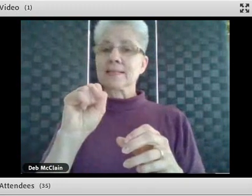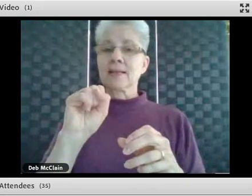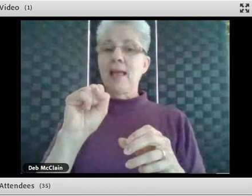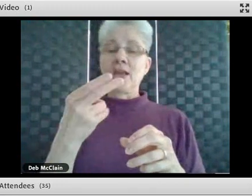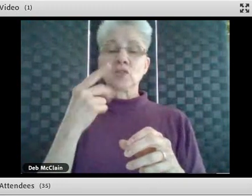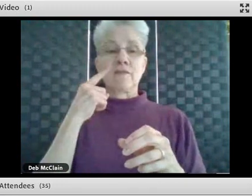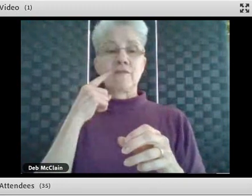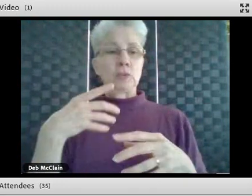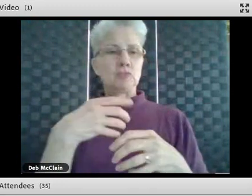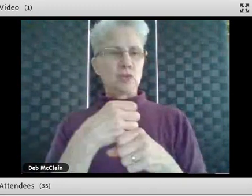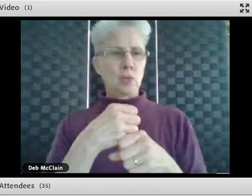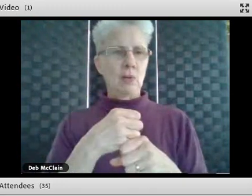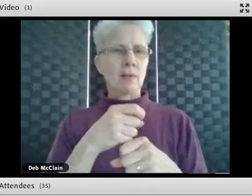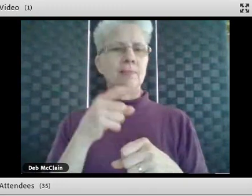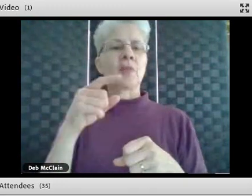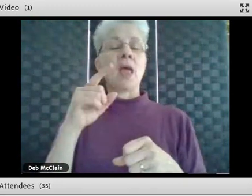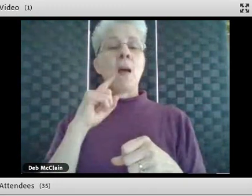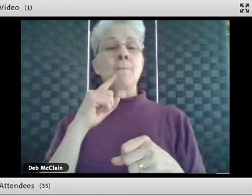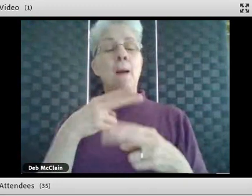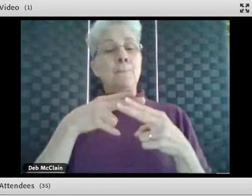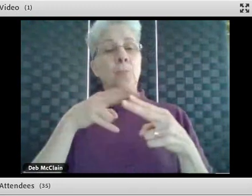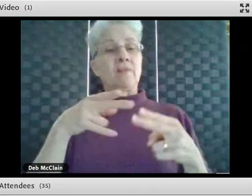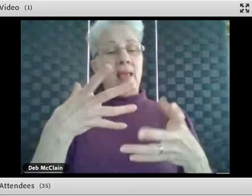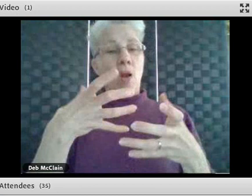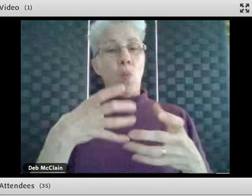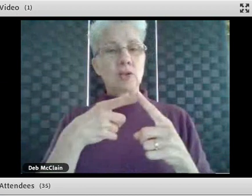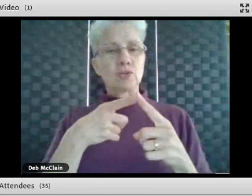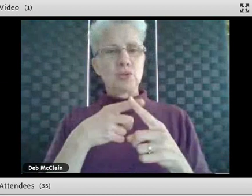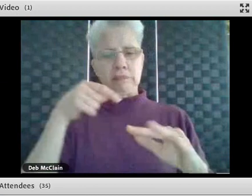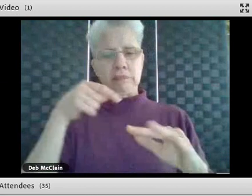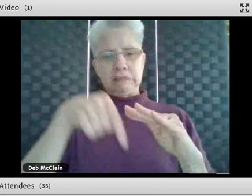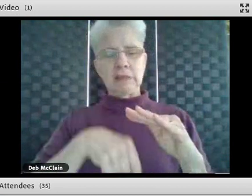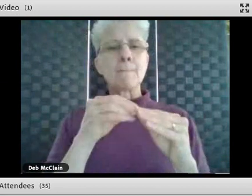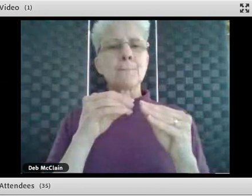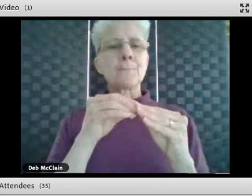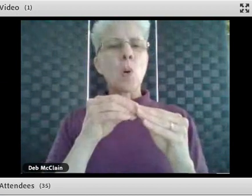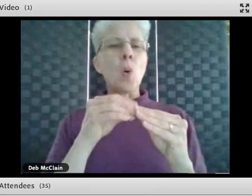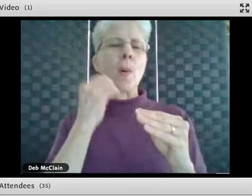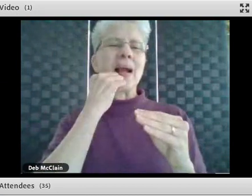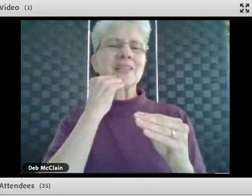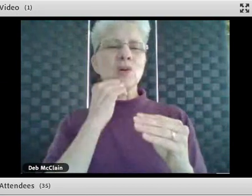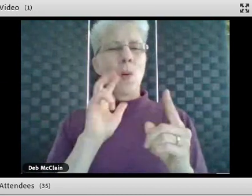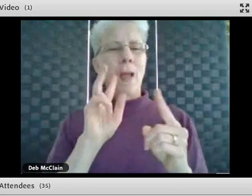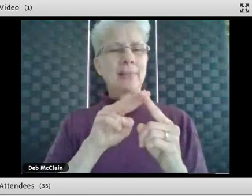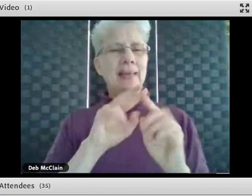Once again, just very briefly, because I want to get more into the practical application of LCSH,